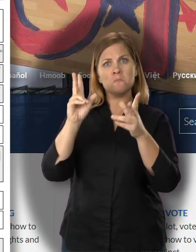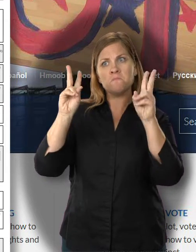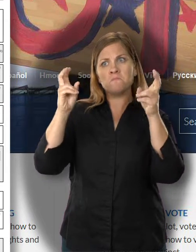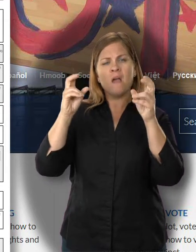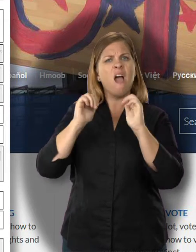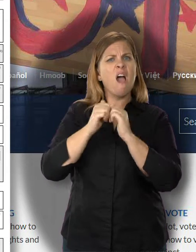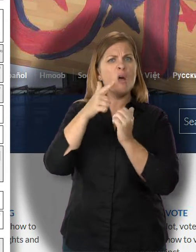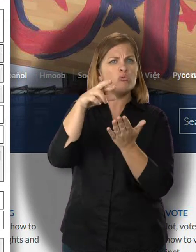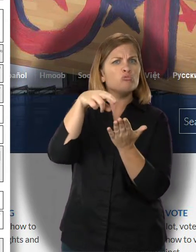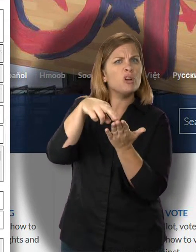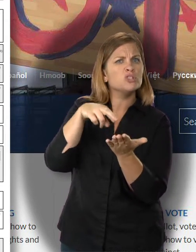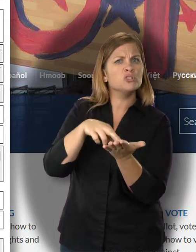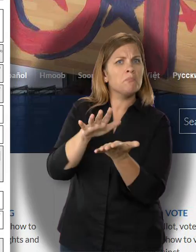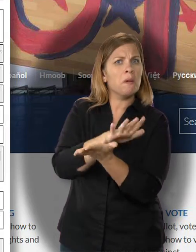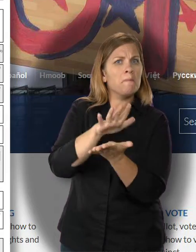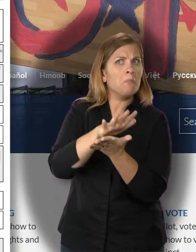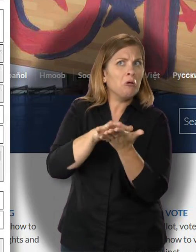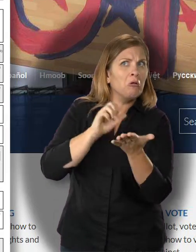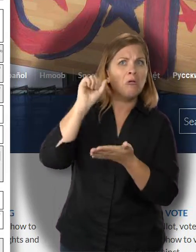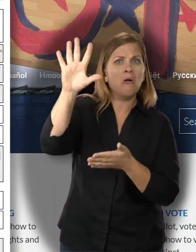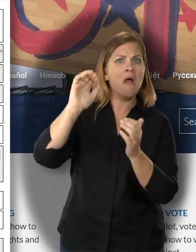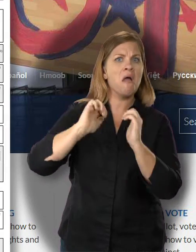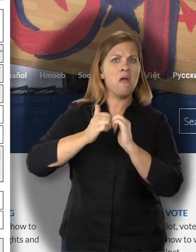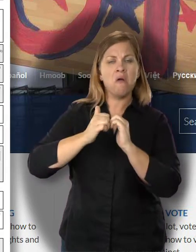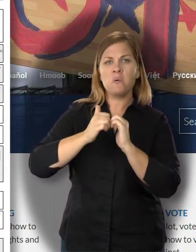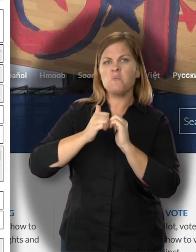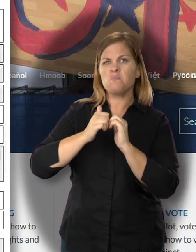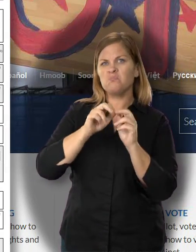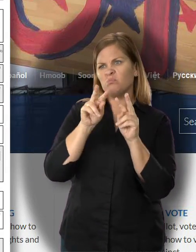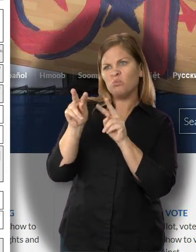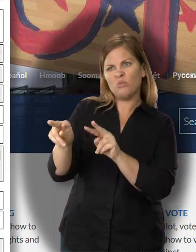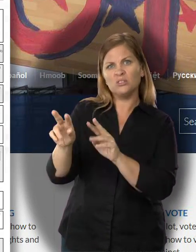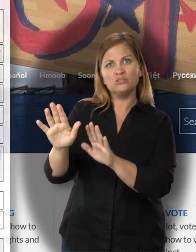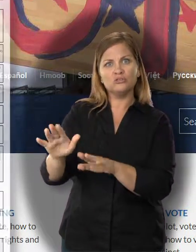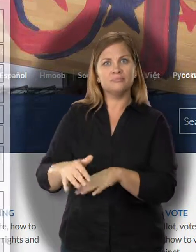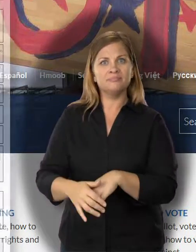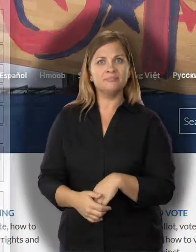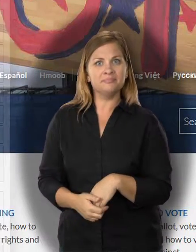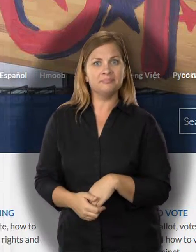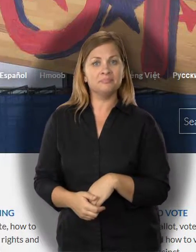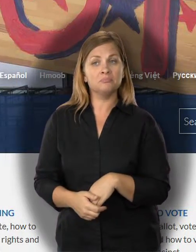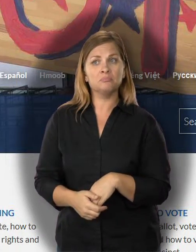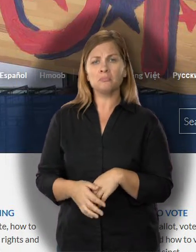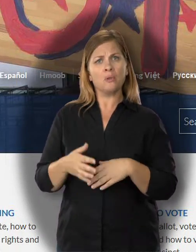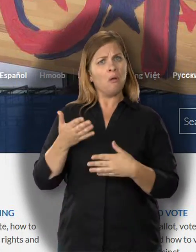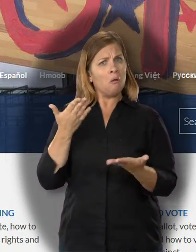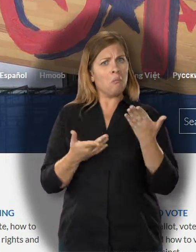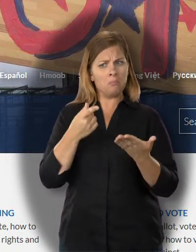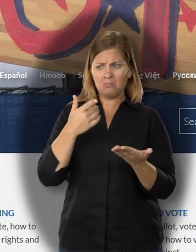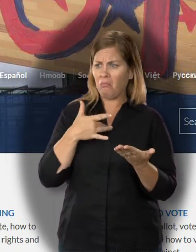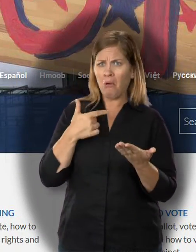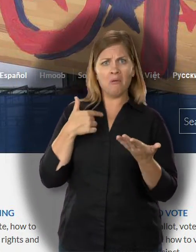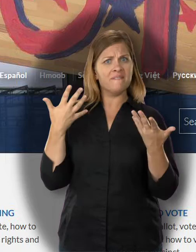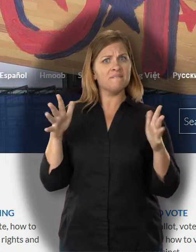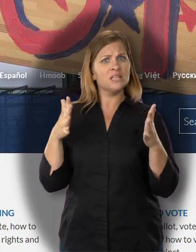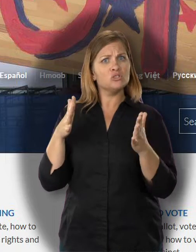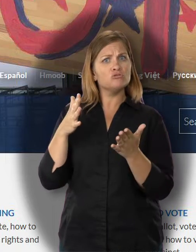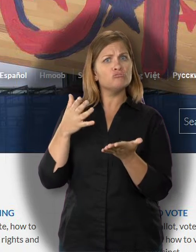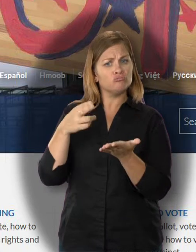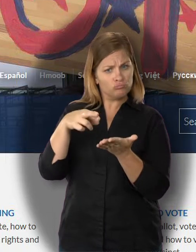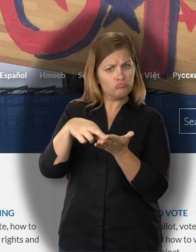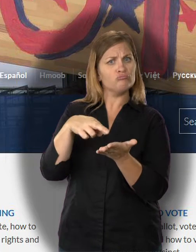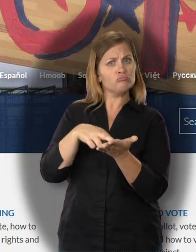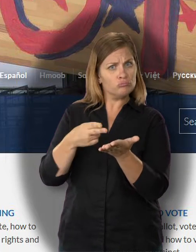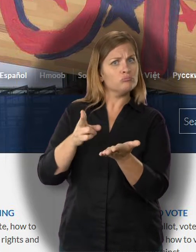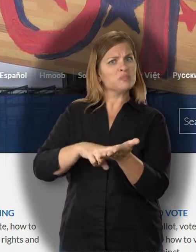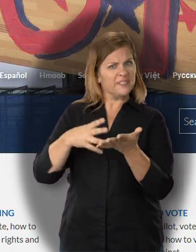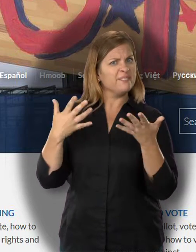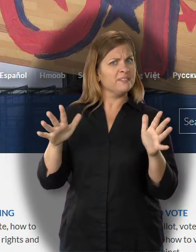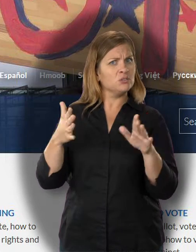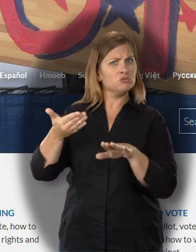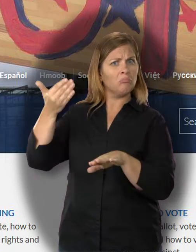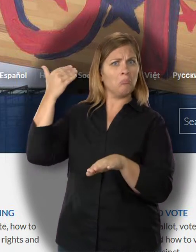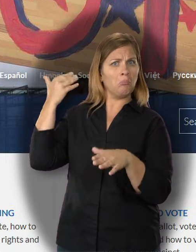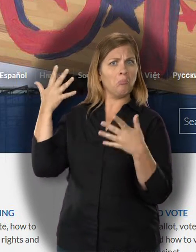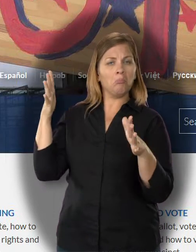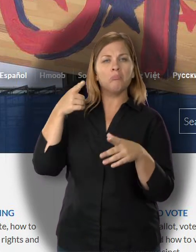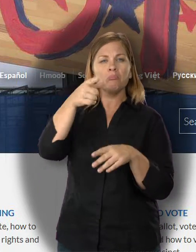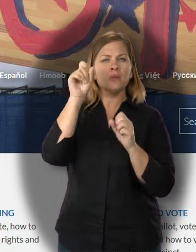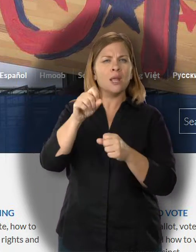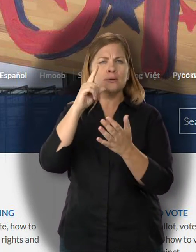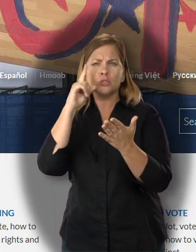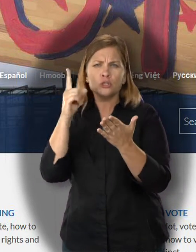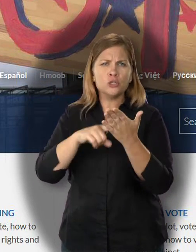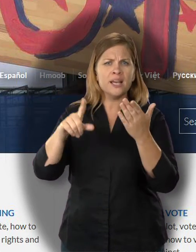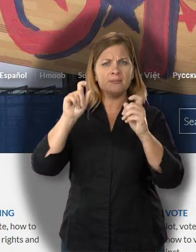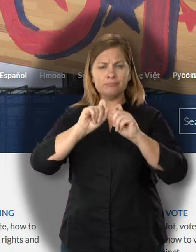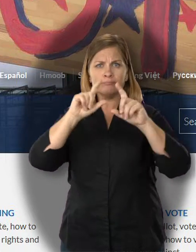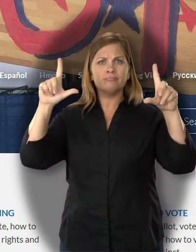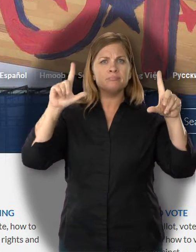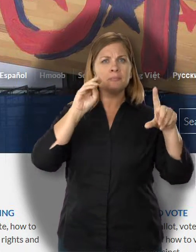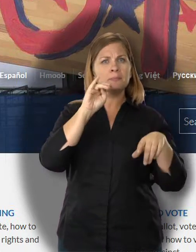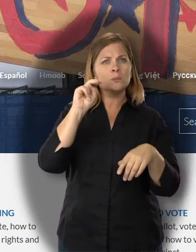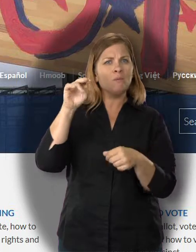you can check on the Minnesota Votes website.